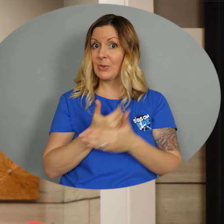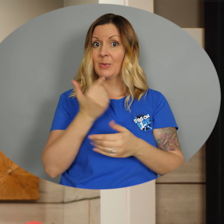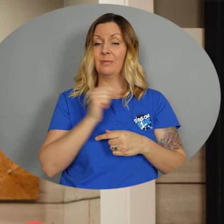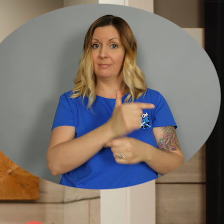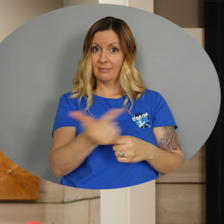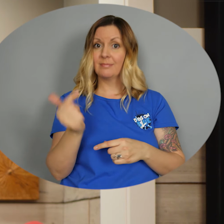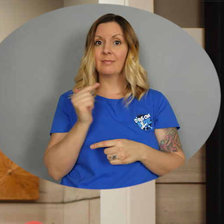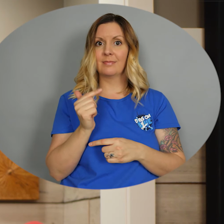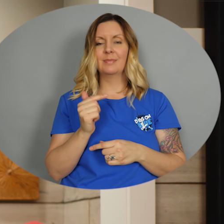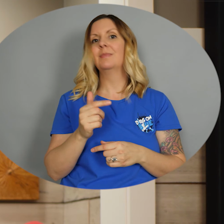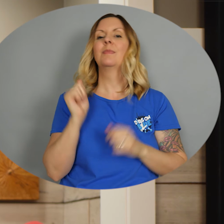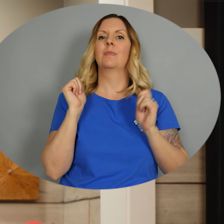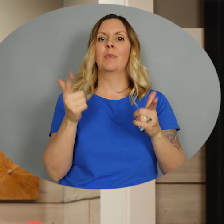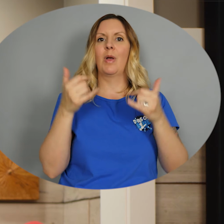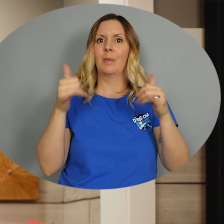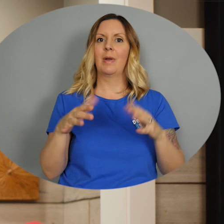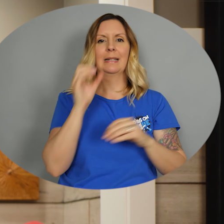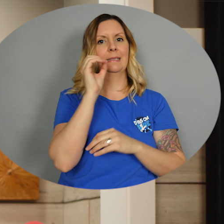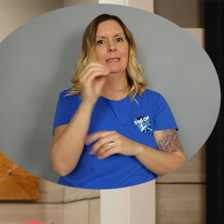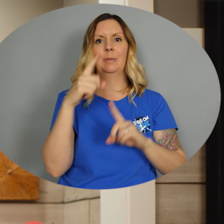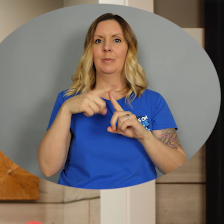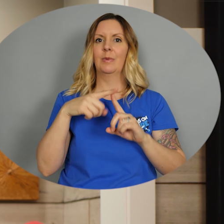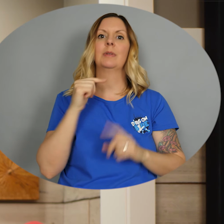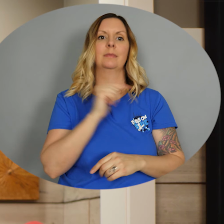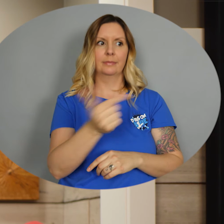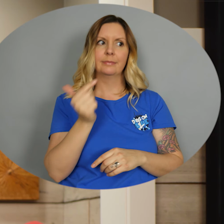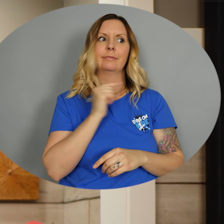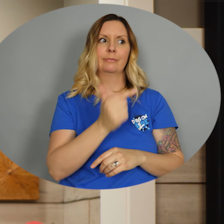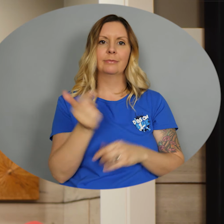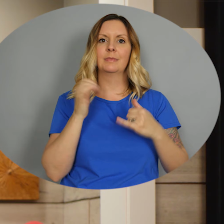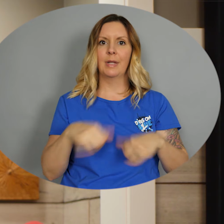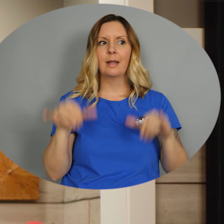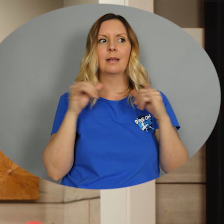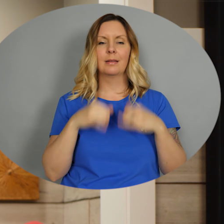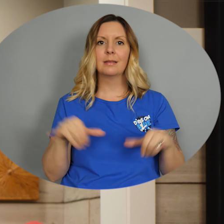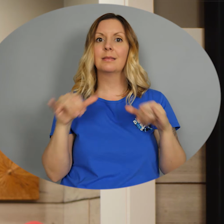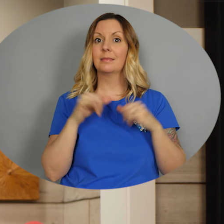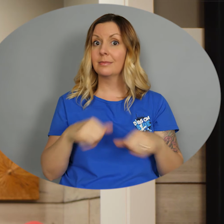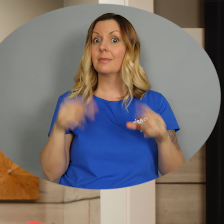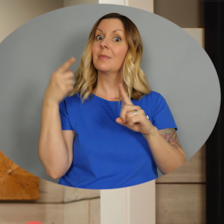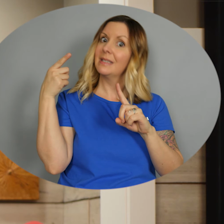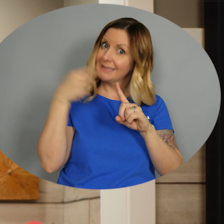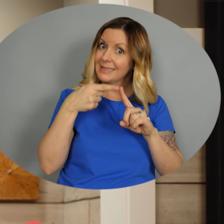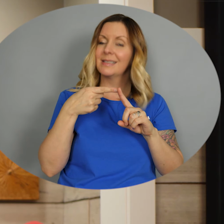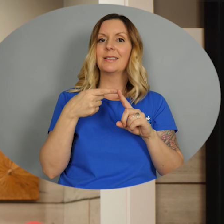to zero points. And rounds will continue like this until you get to the start of round 5,